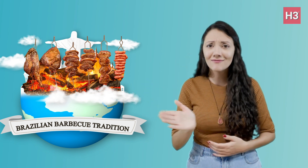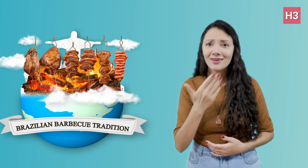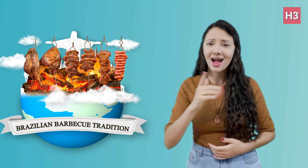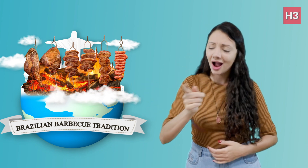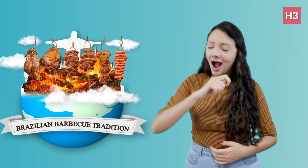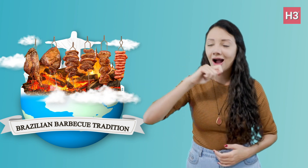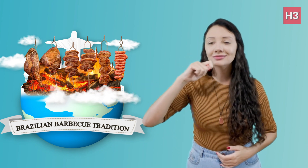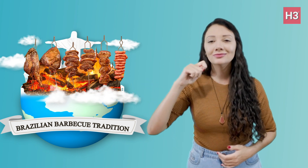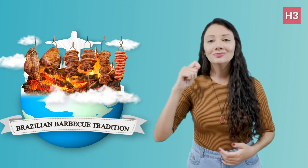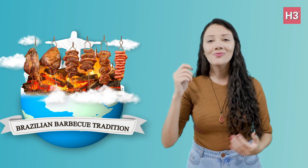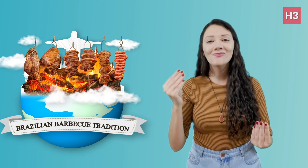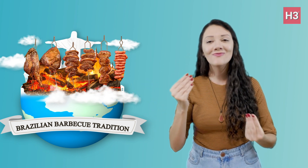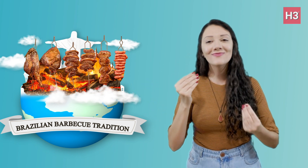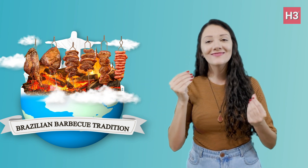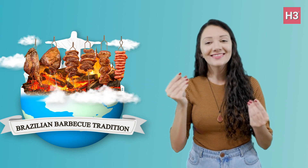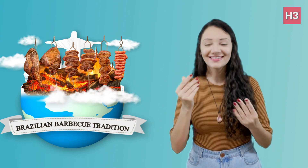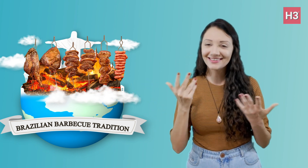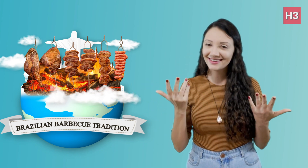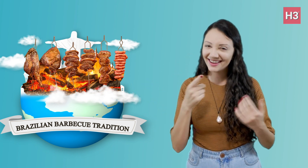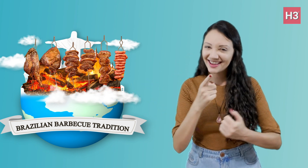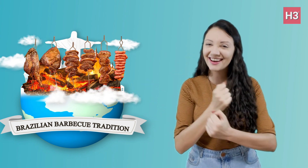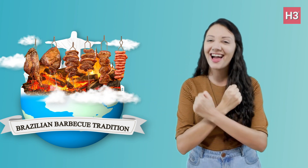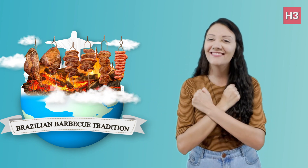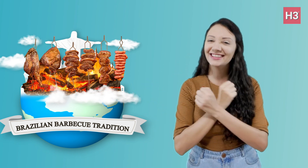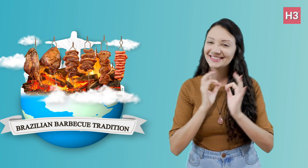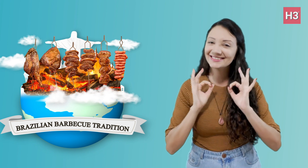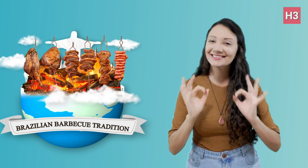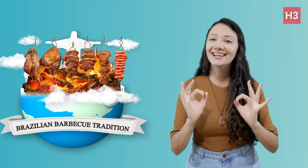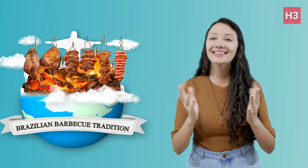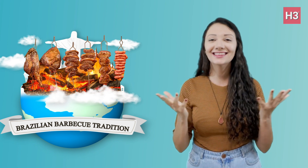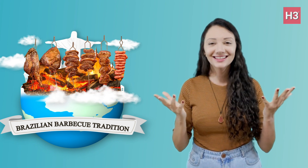If you love barbecue, you will love Churrasco,